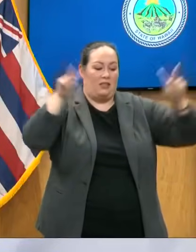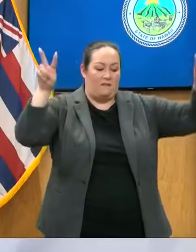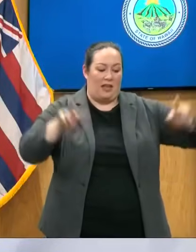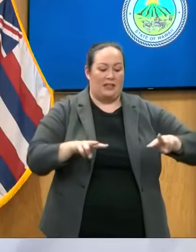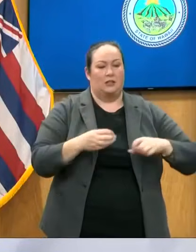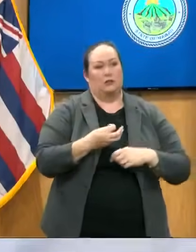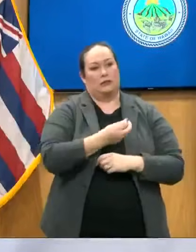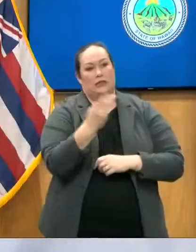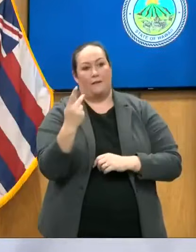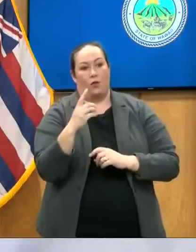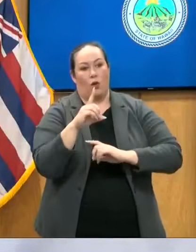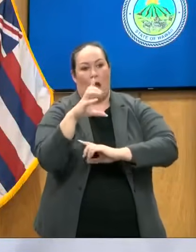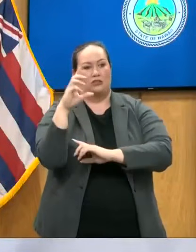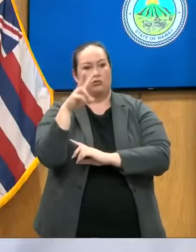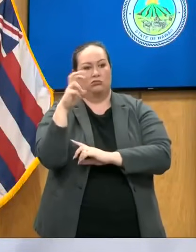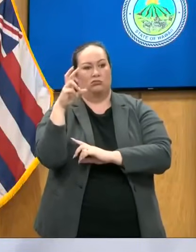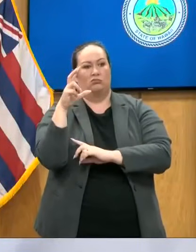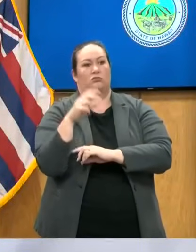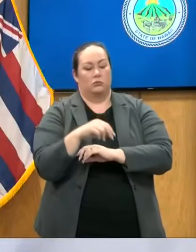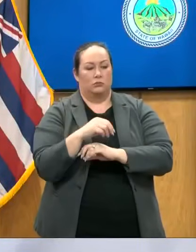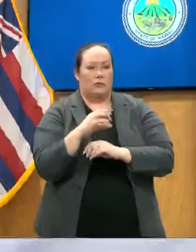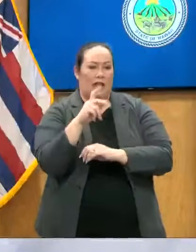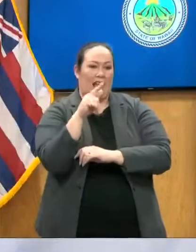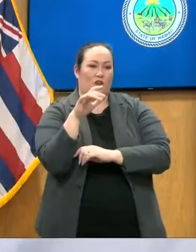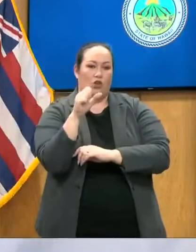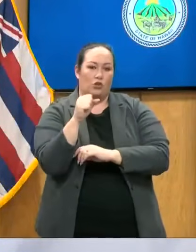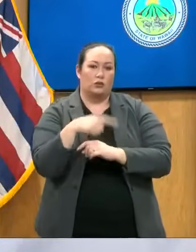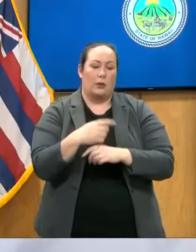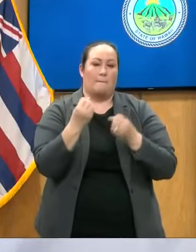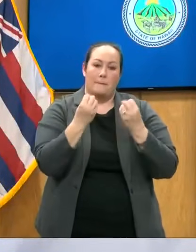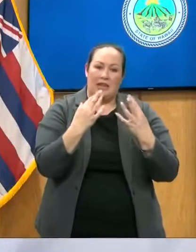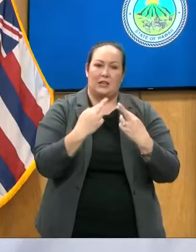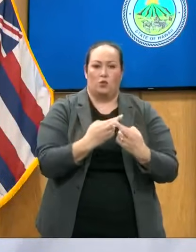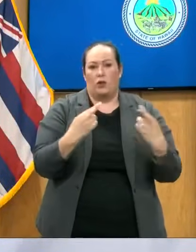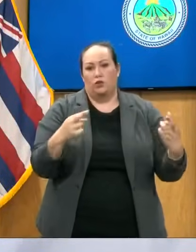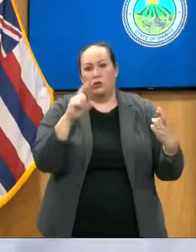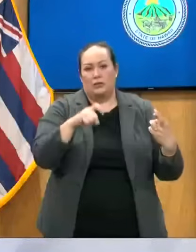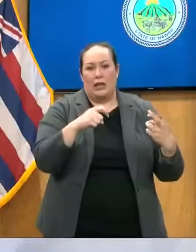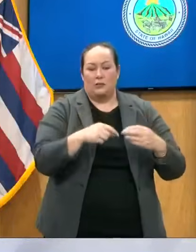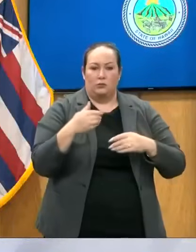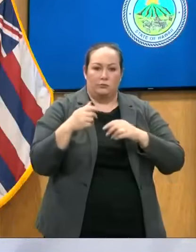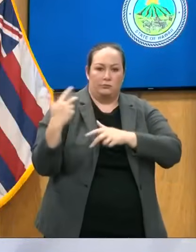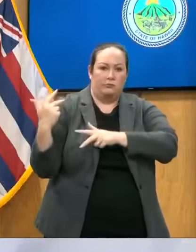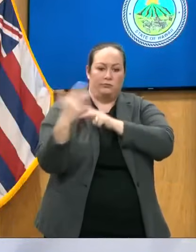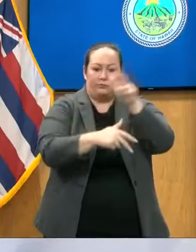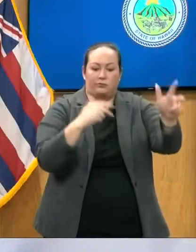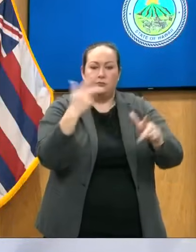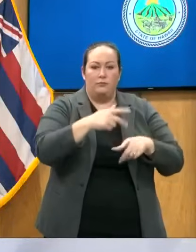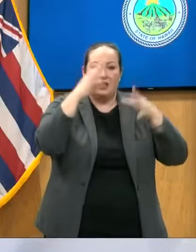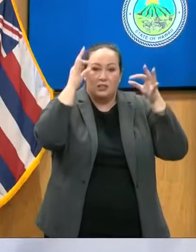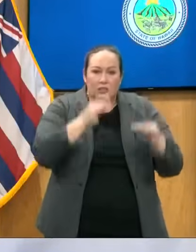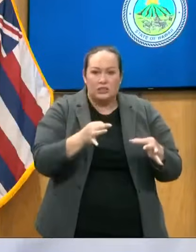rode down to the Central Polly, who rode down the Central Valley. That brings several hundred acres and